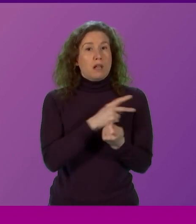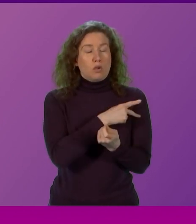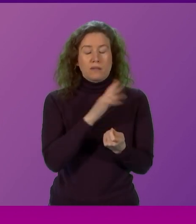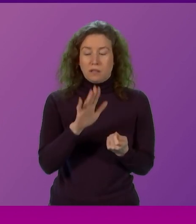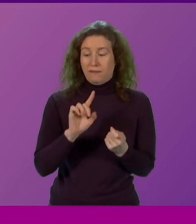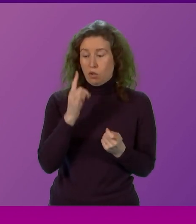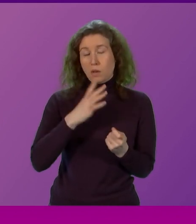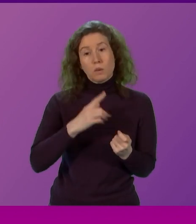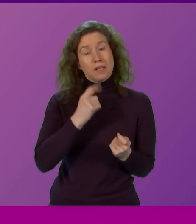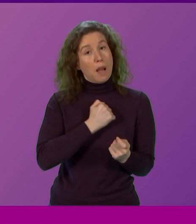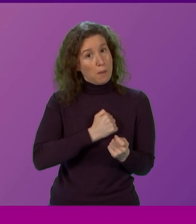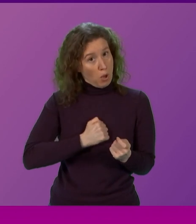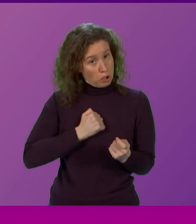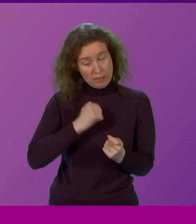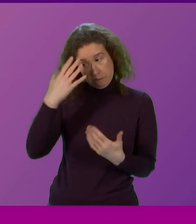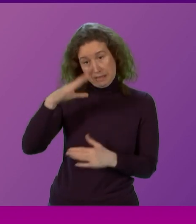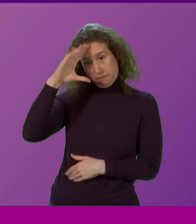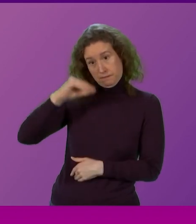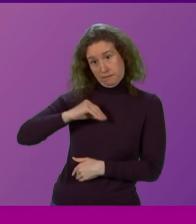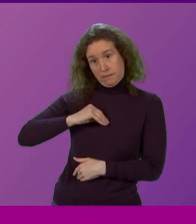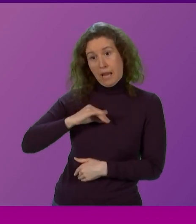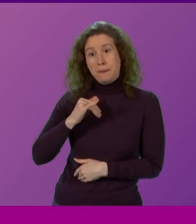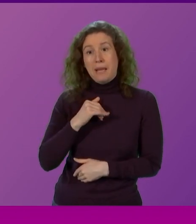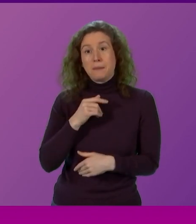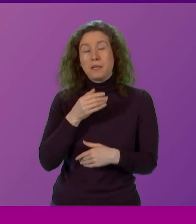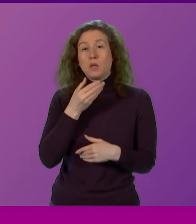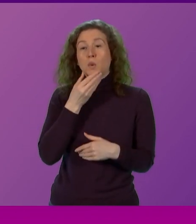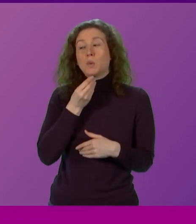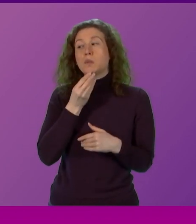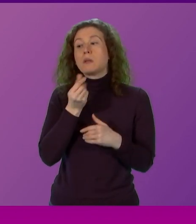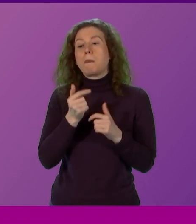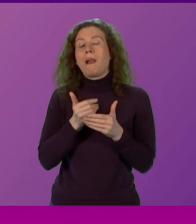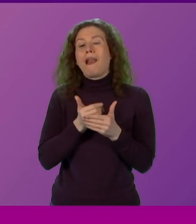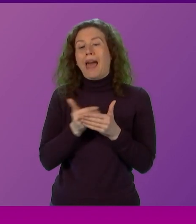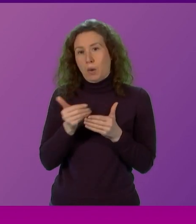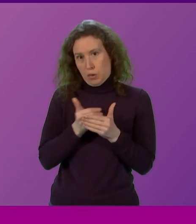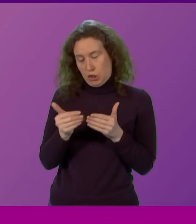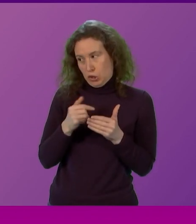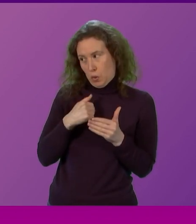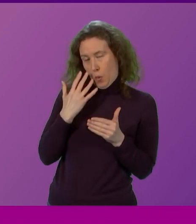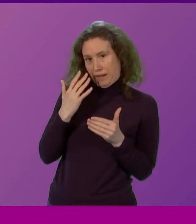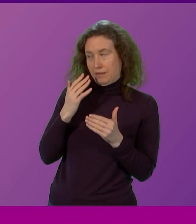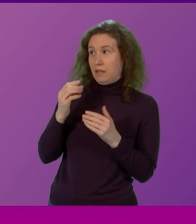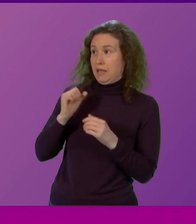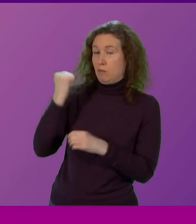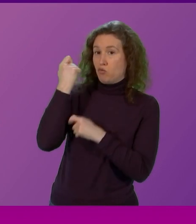It has been brought to my attention that I perhaps used industrial language in response to the protesters who interrupted the session earlier.